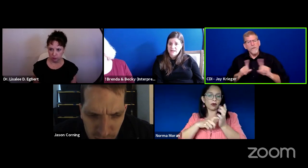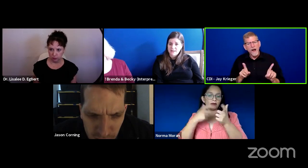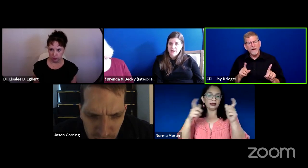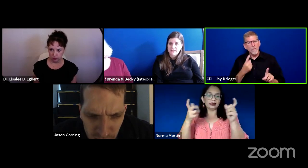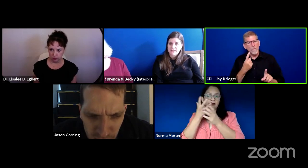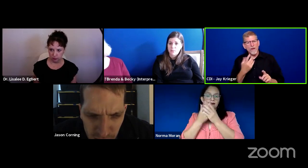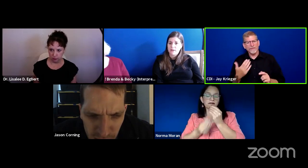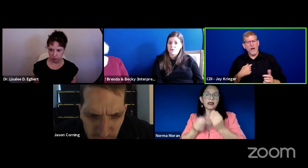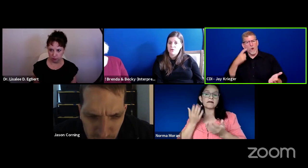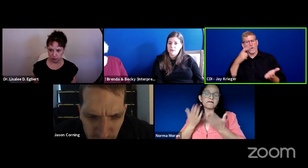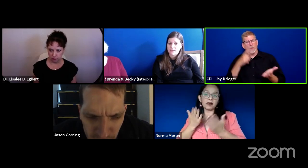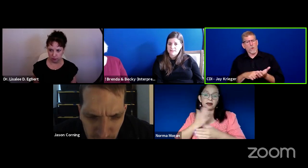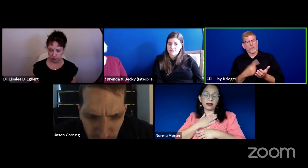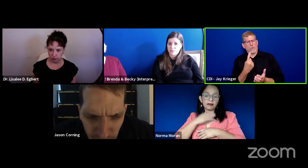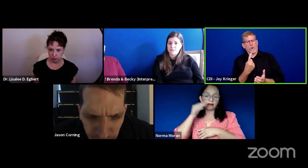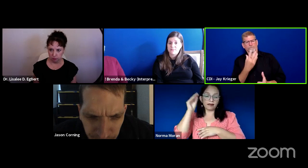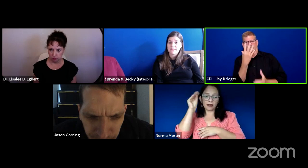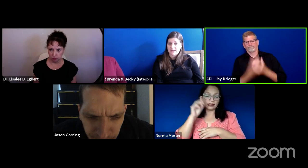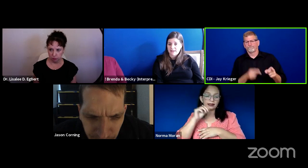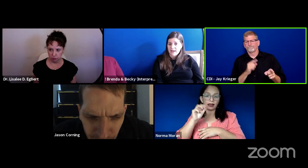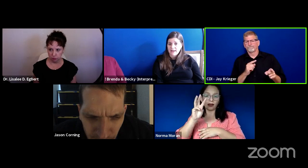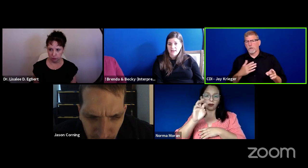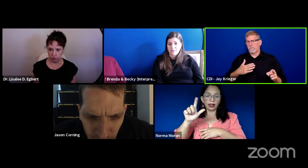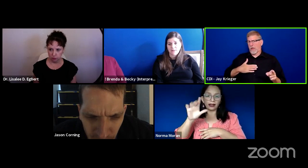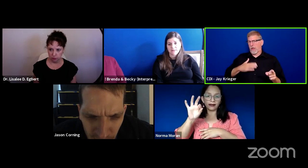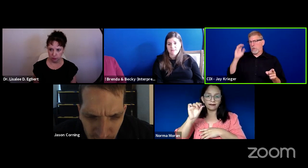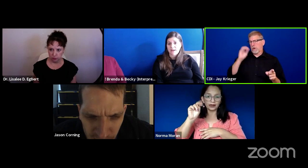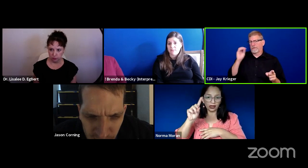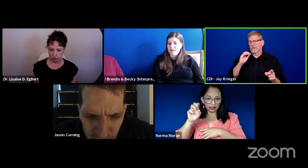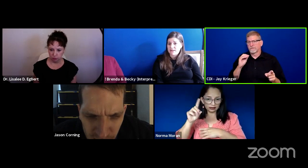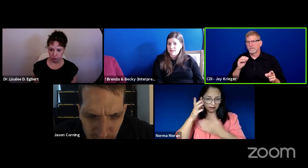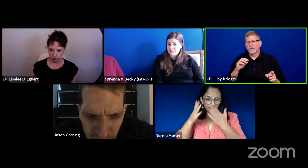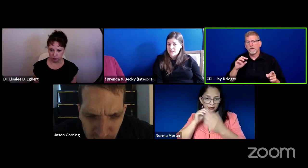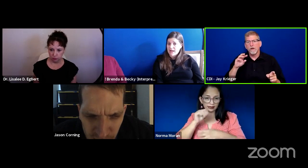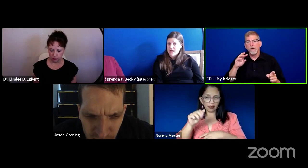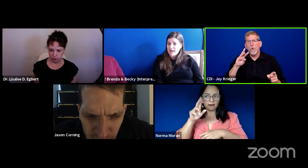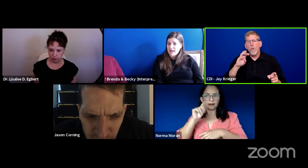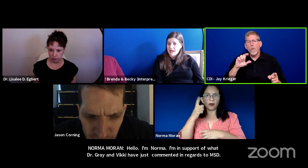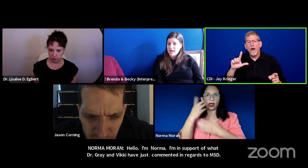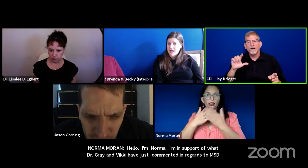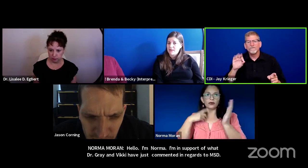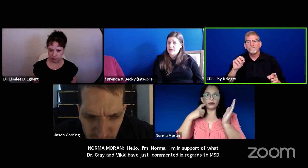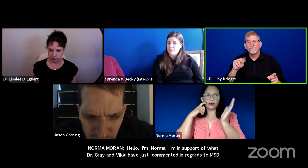What I've noticed and what's missing, and again, maybe this is my opinion, it's well